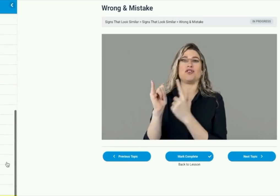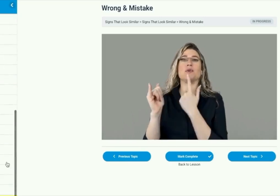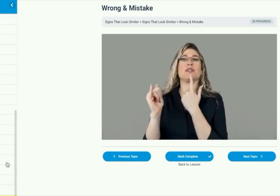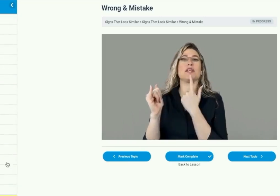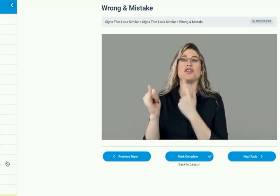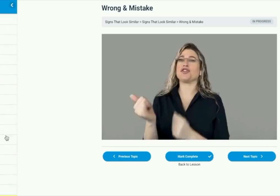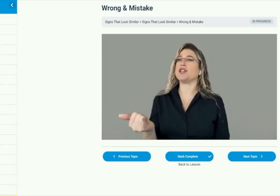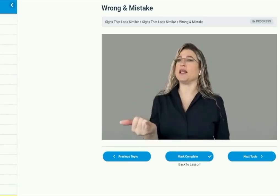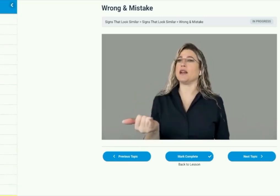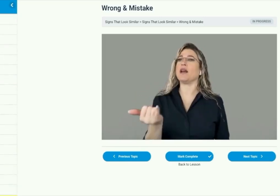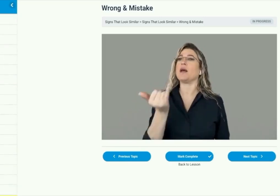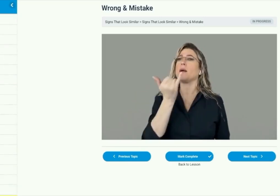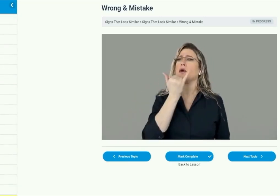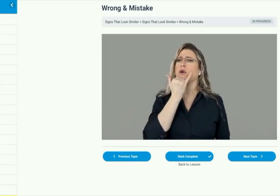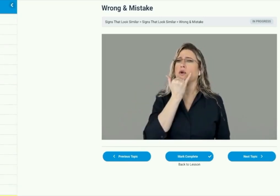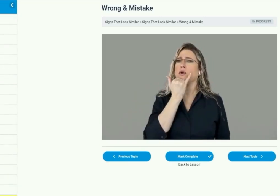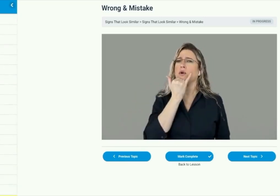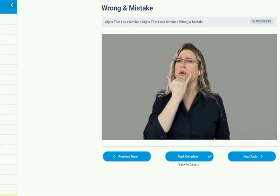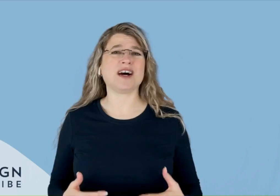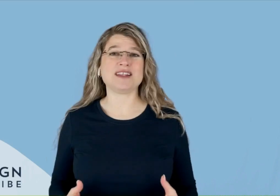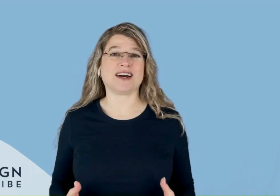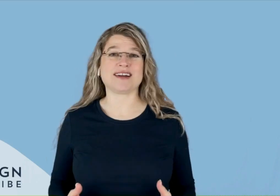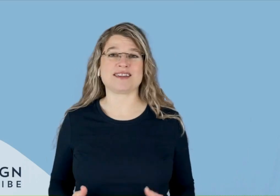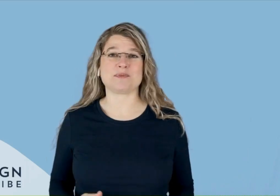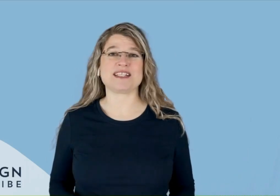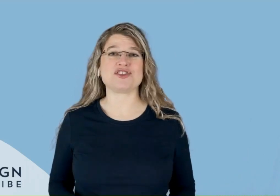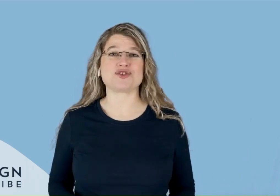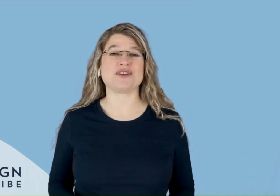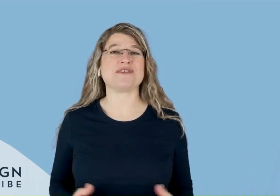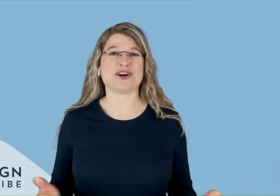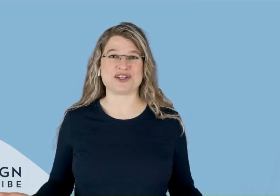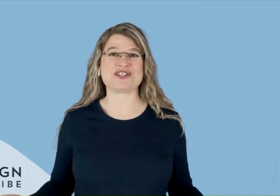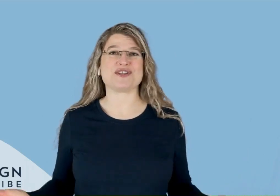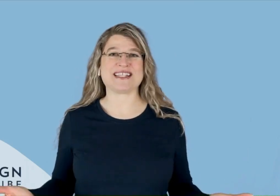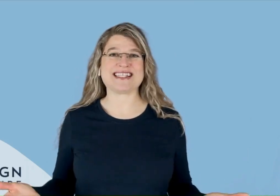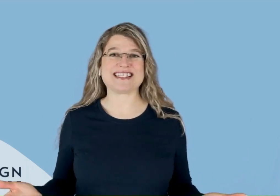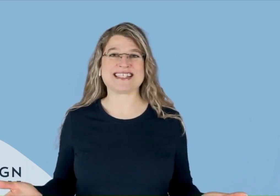the strategies and resources needed to unlock the potential of our students.